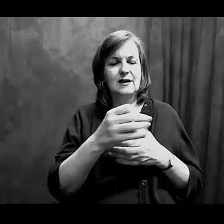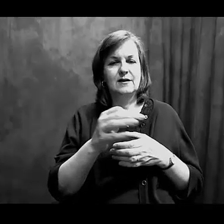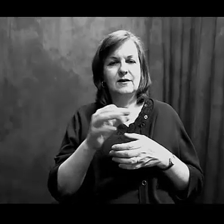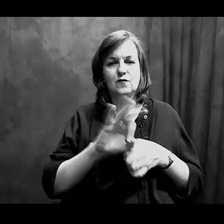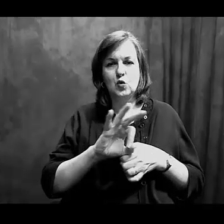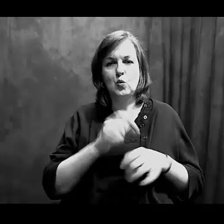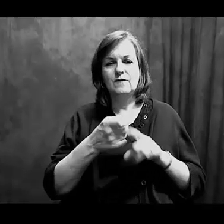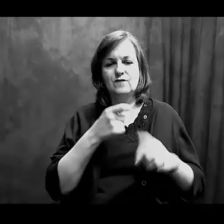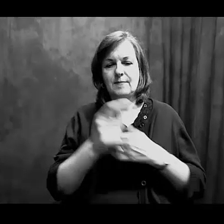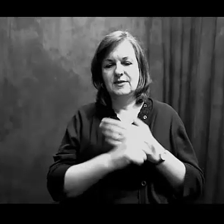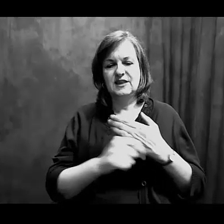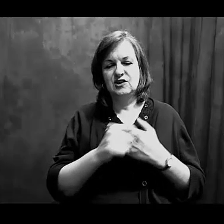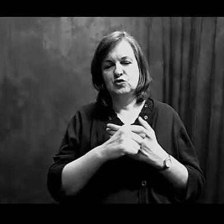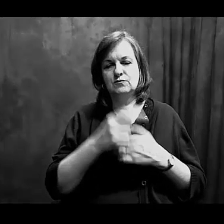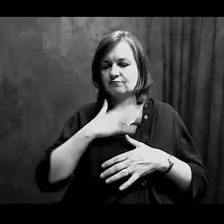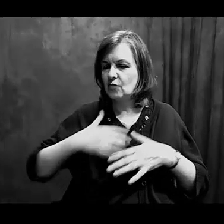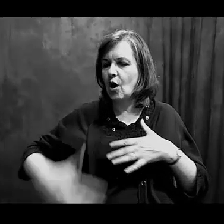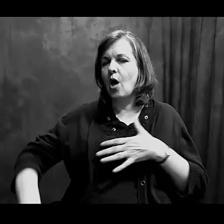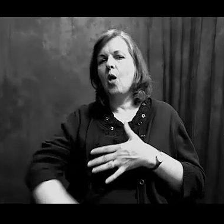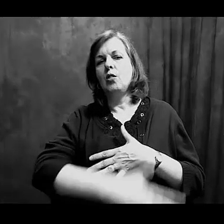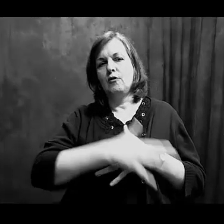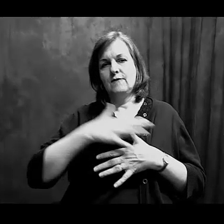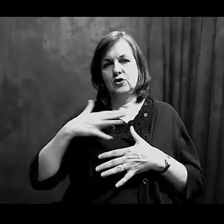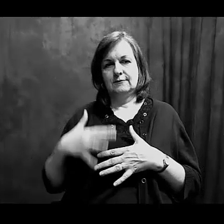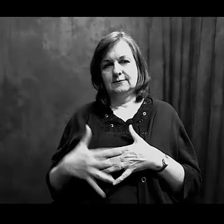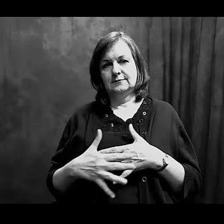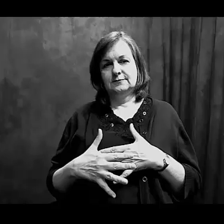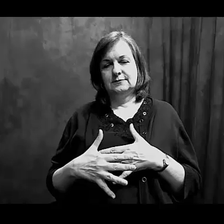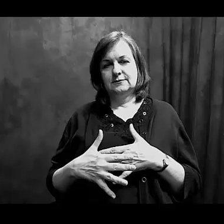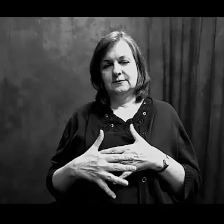from tissues all over your body